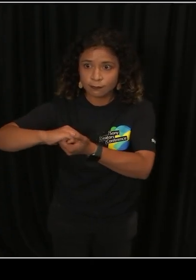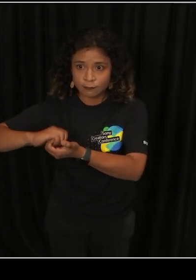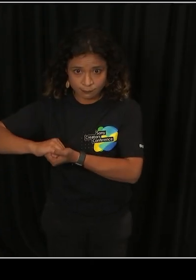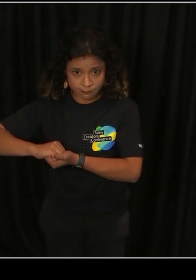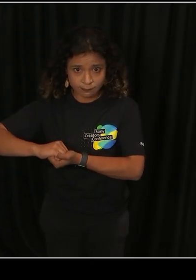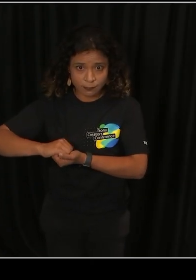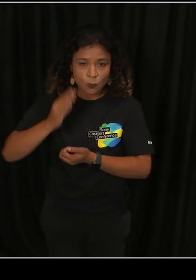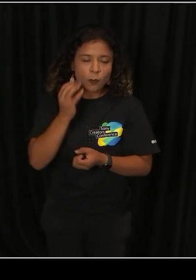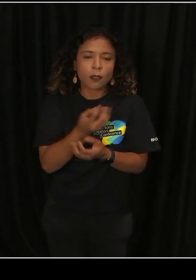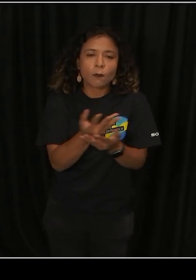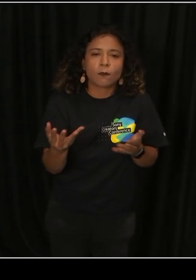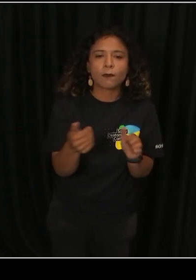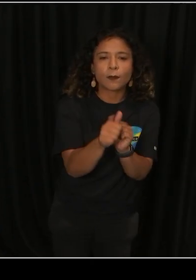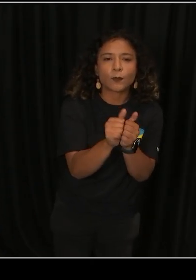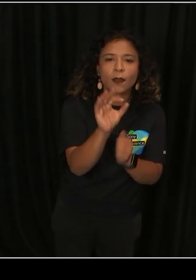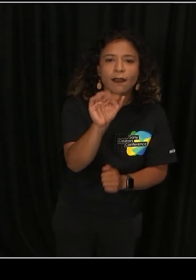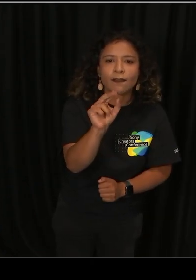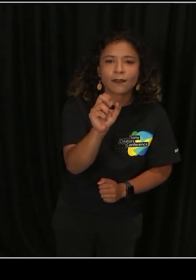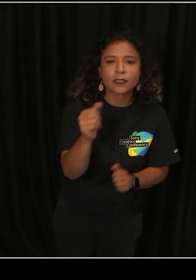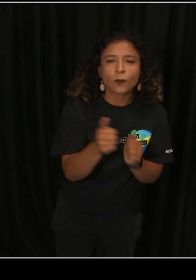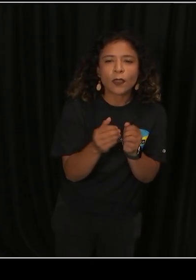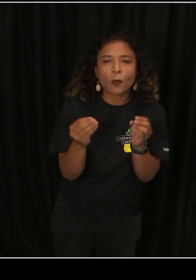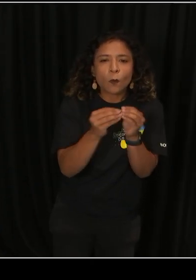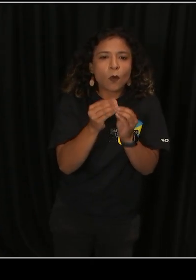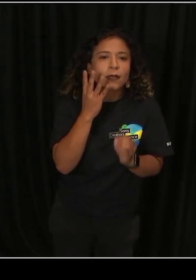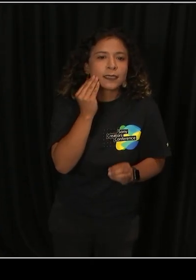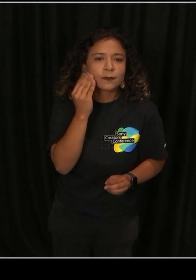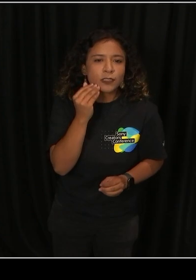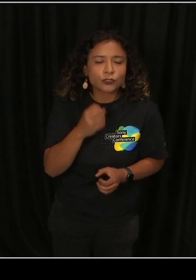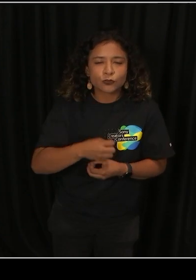sports fans a more engaging experience by bringing sport into the virtual space.